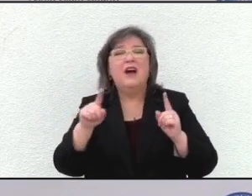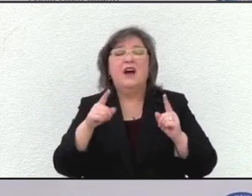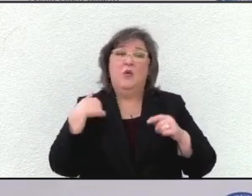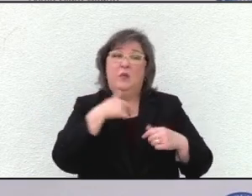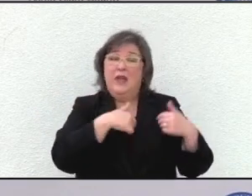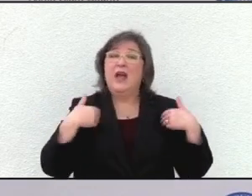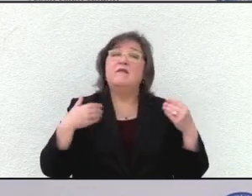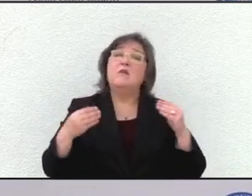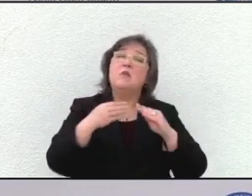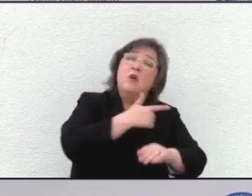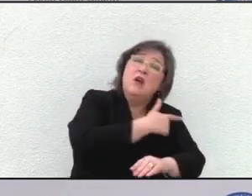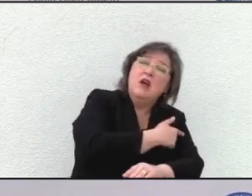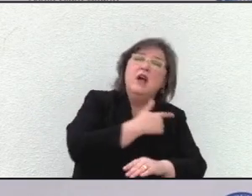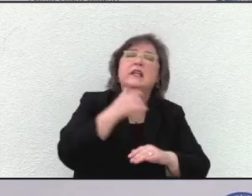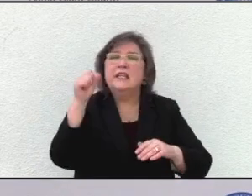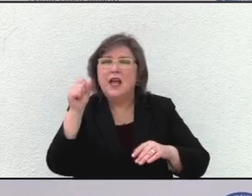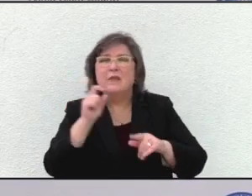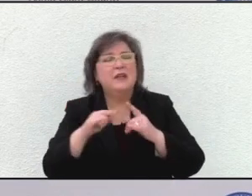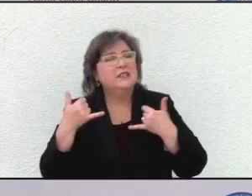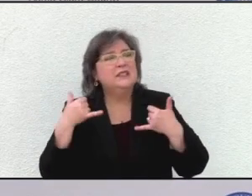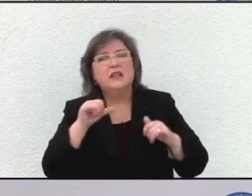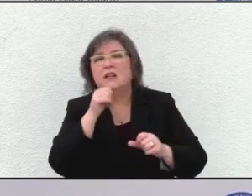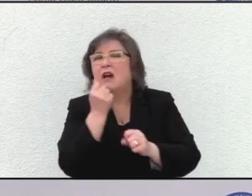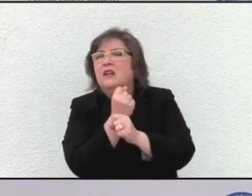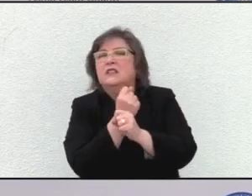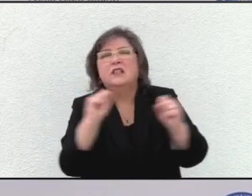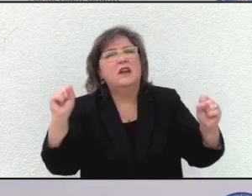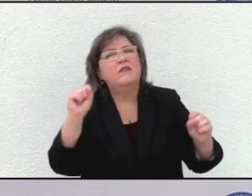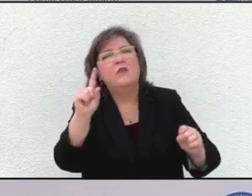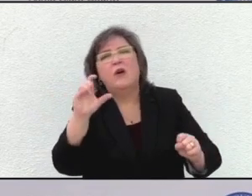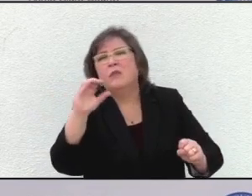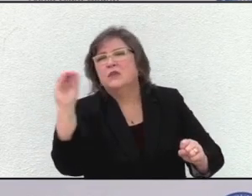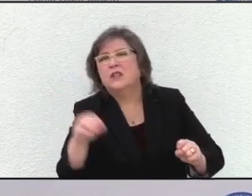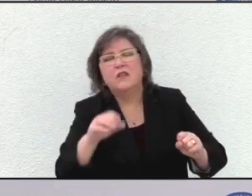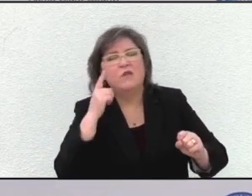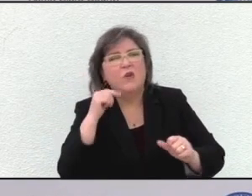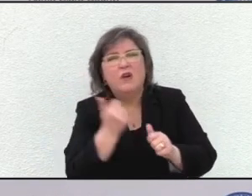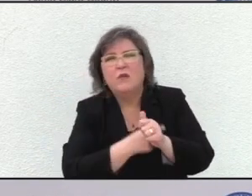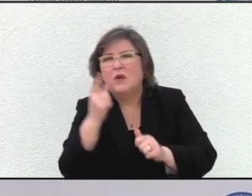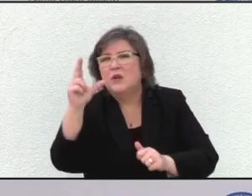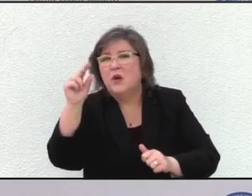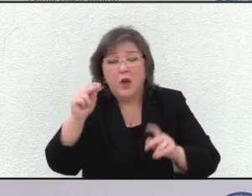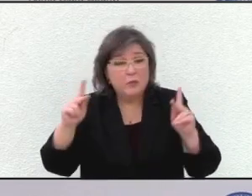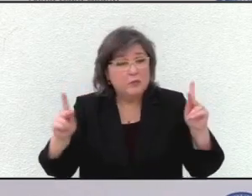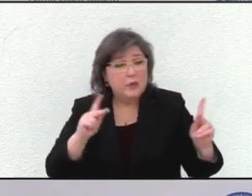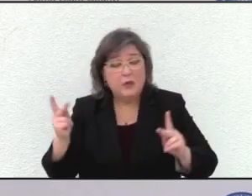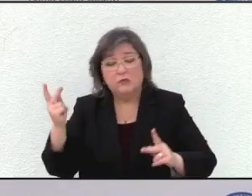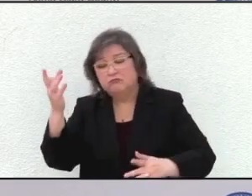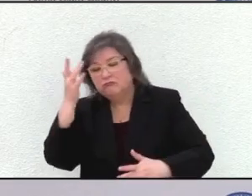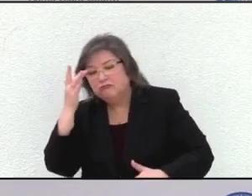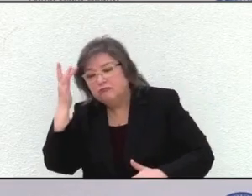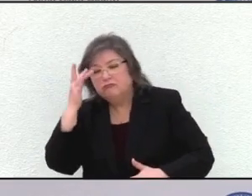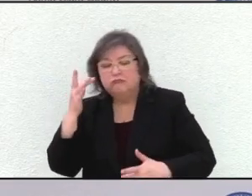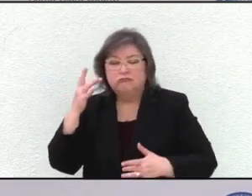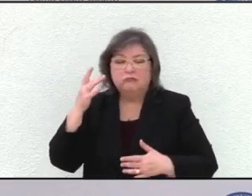chronic health conditions, and who's not yet received a vaccine to be indoors, particularly